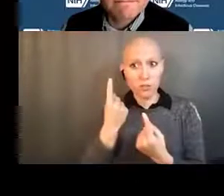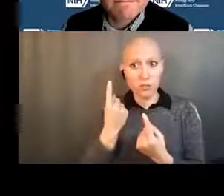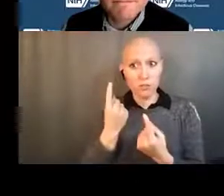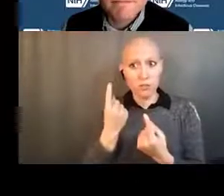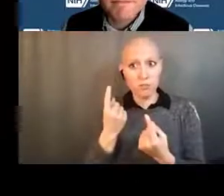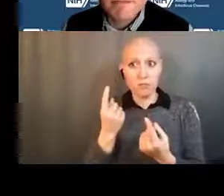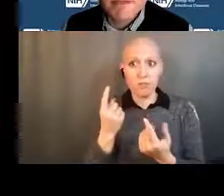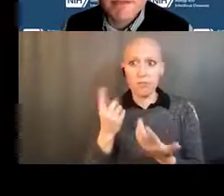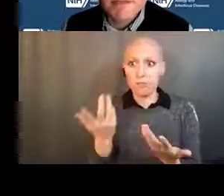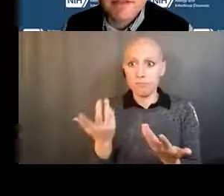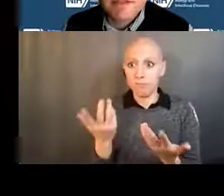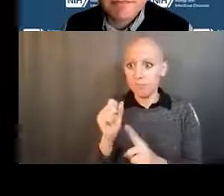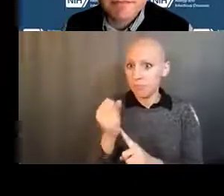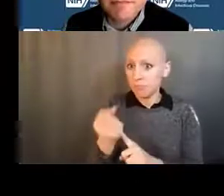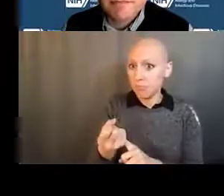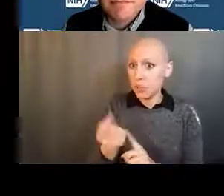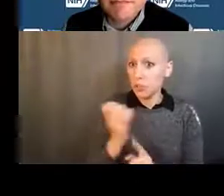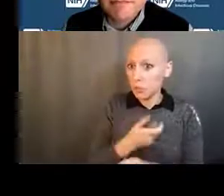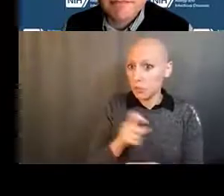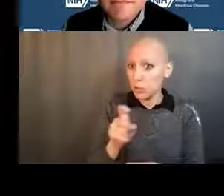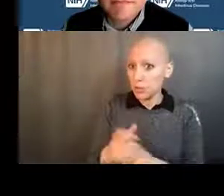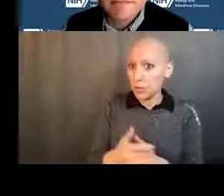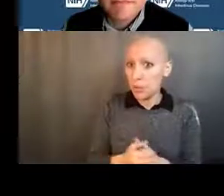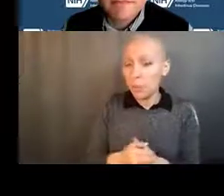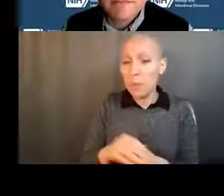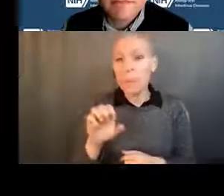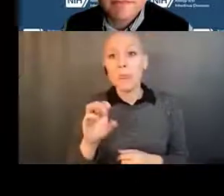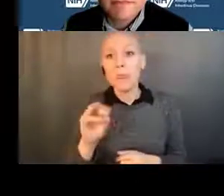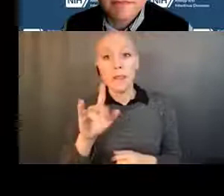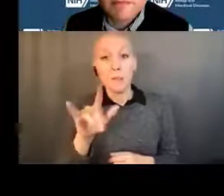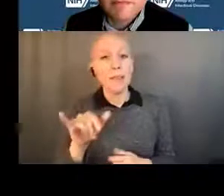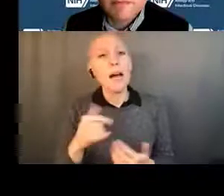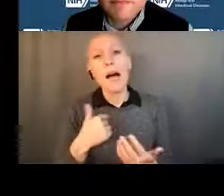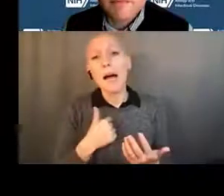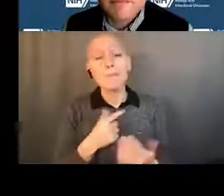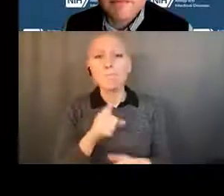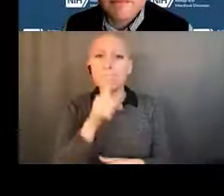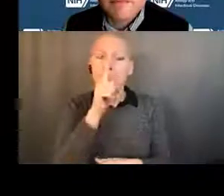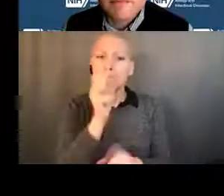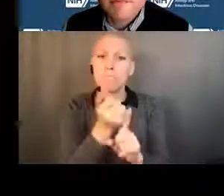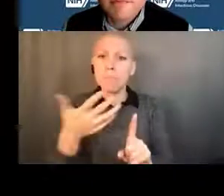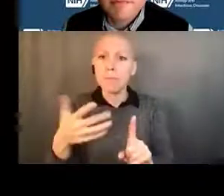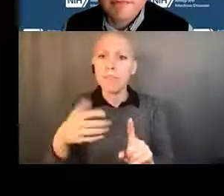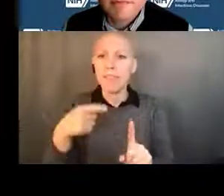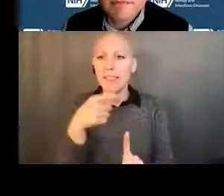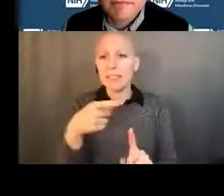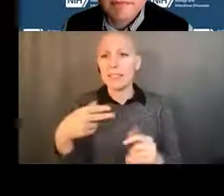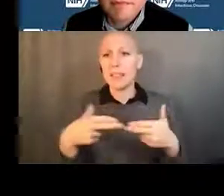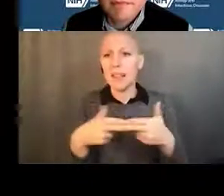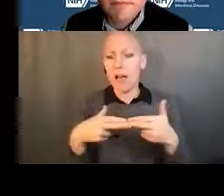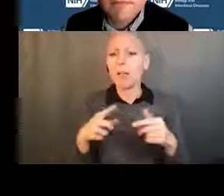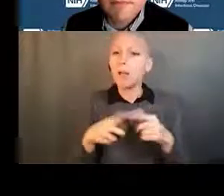Emily Linde: So I'm not going to cover this slide entirely but I'm going to encourage those who are foreign institutions